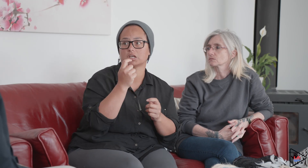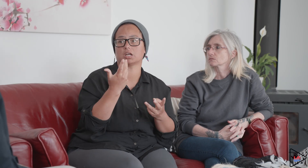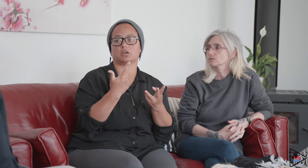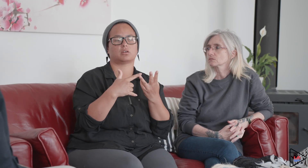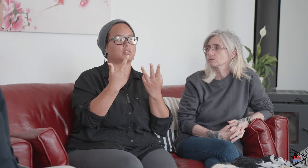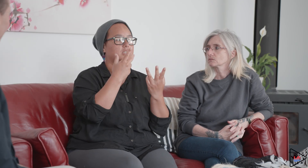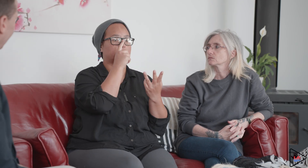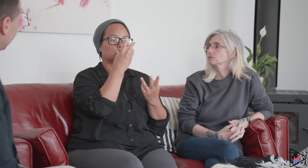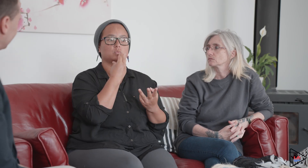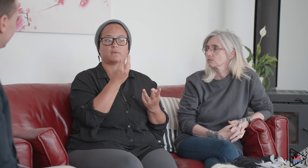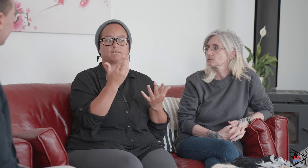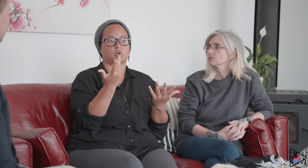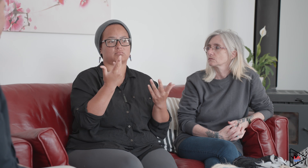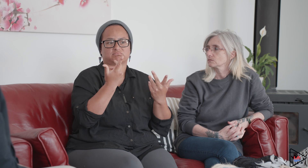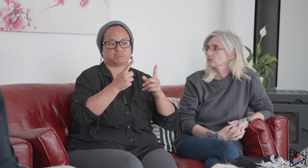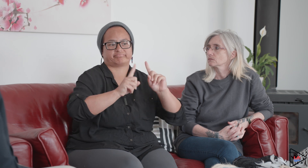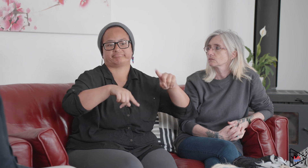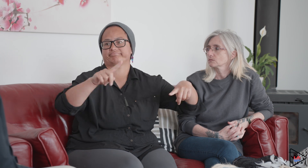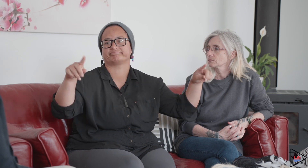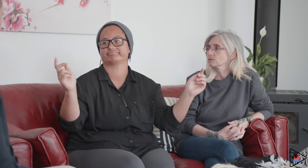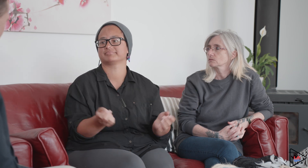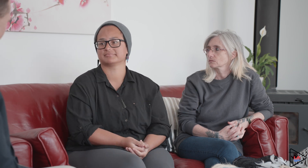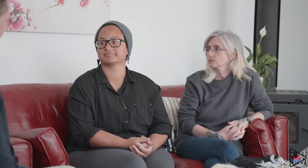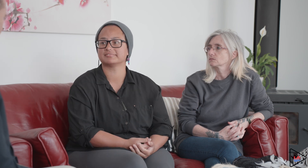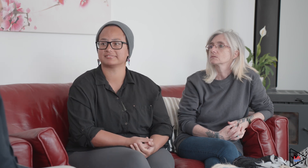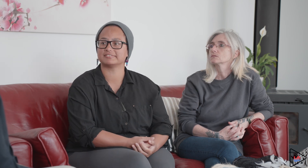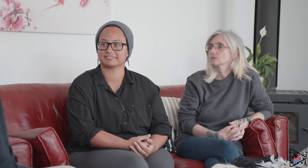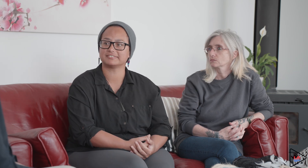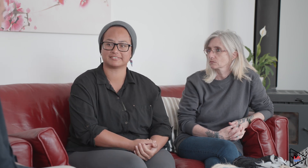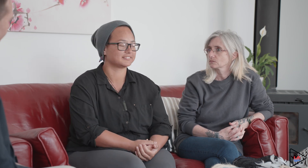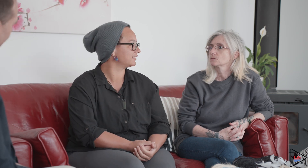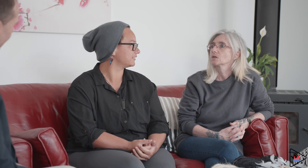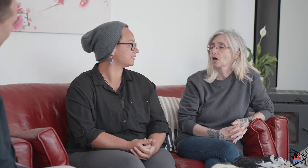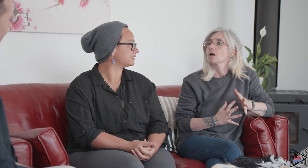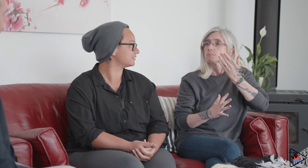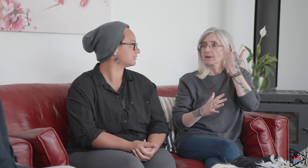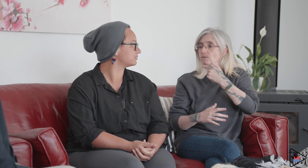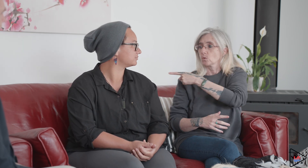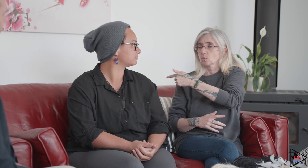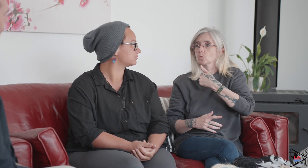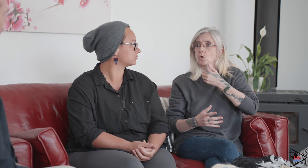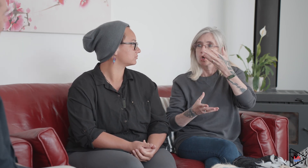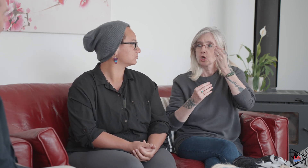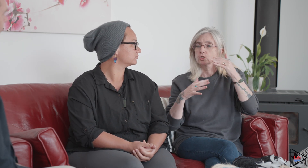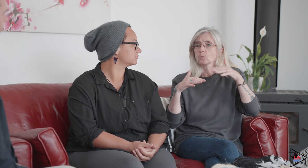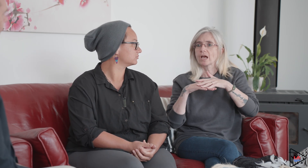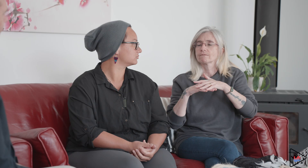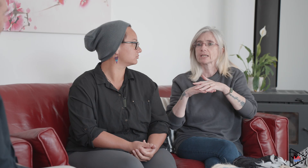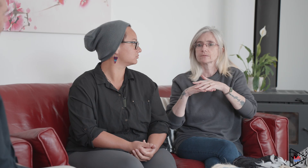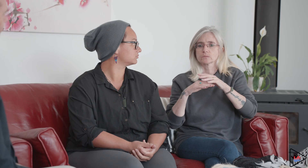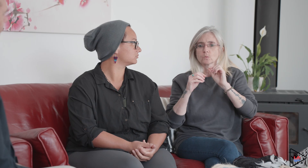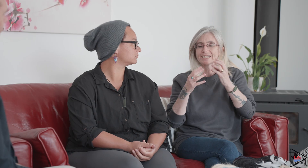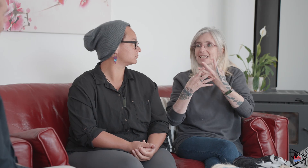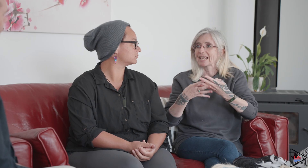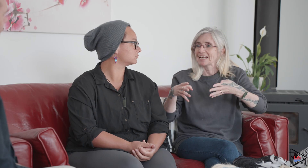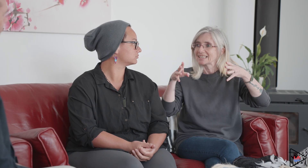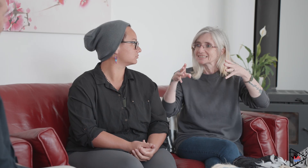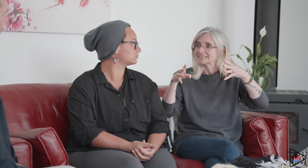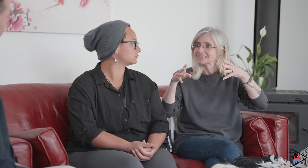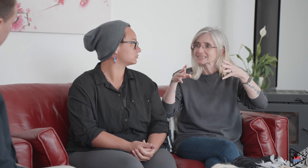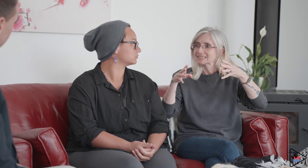it when you go fishing or, a whole variety of things. Ngawaiata and I, when we were learning,